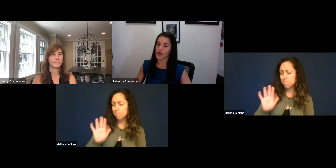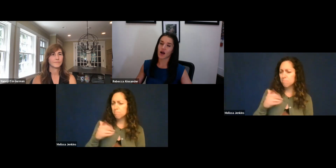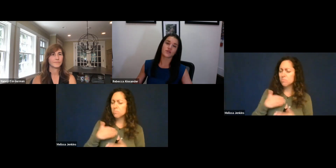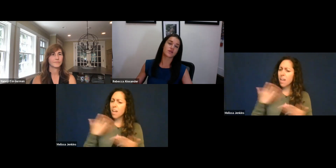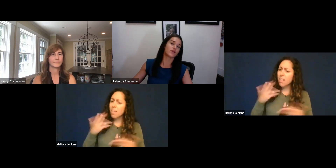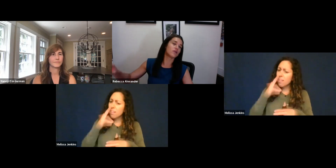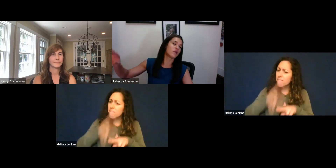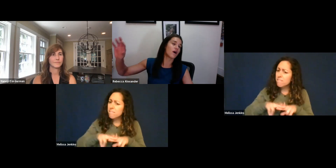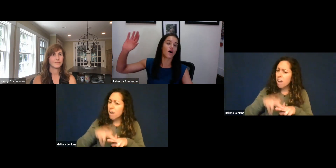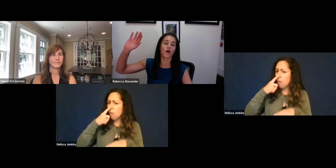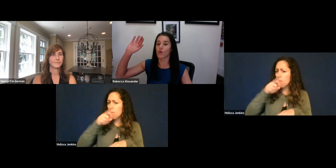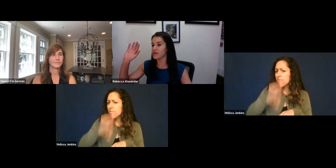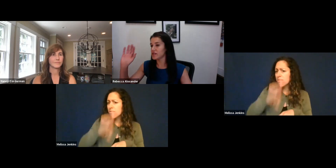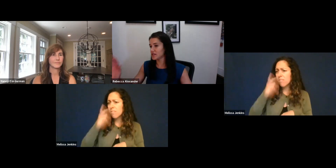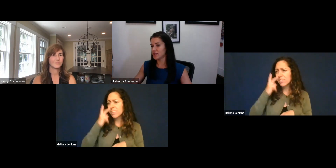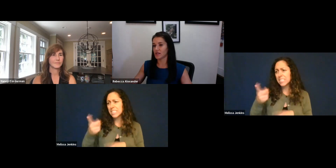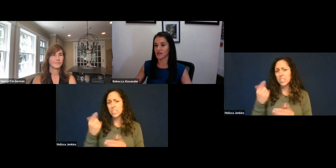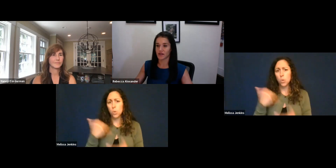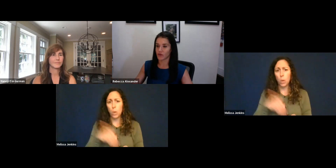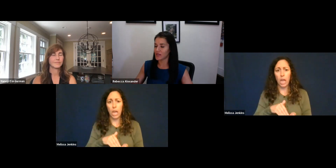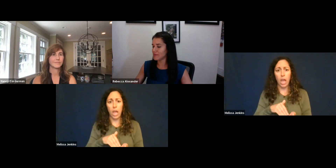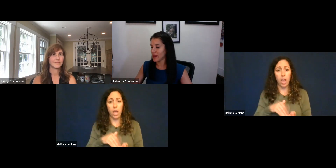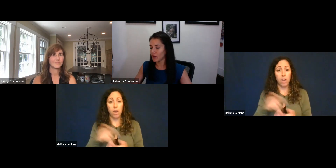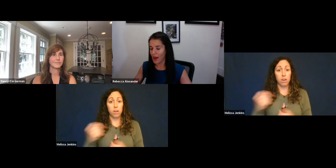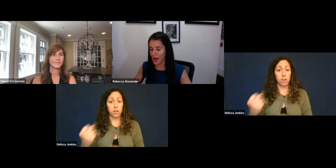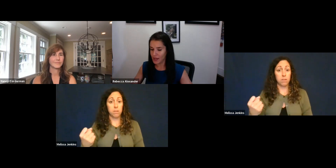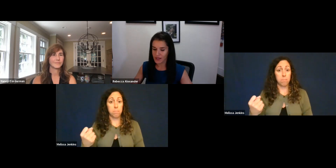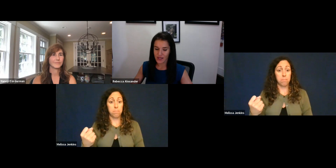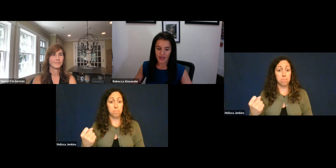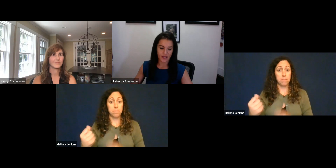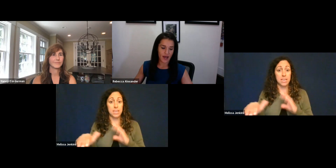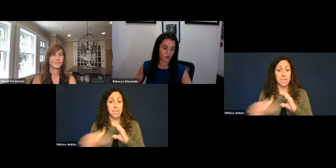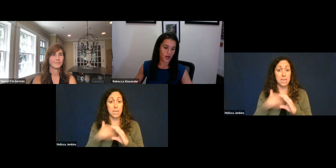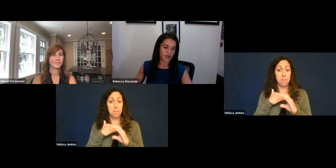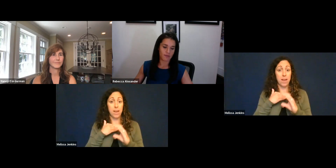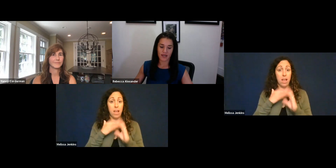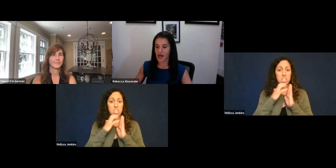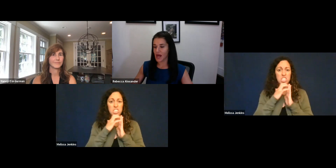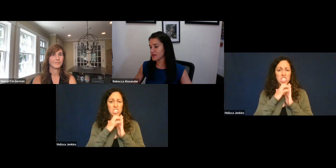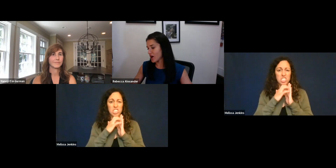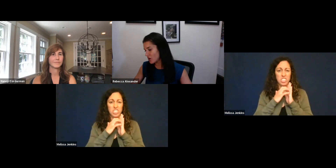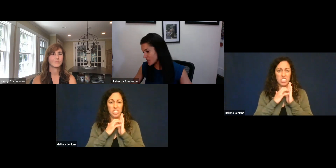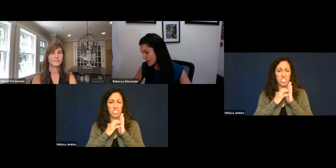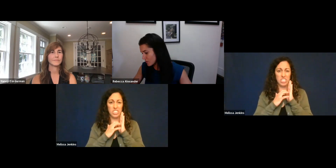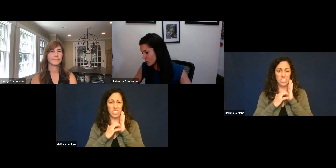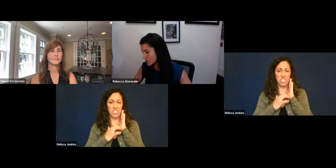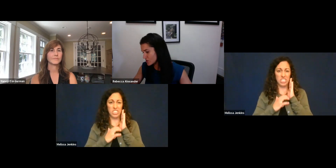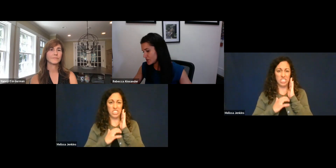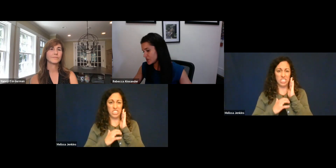And I got this long winded email back, that was, my dad has Alzheimer's, it's